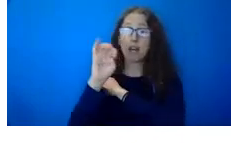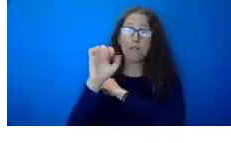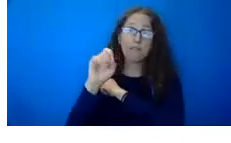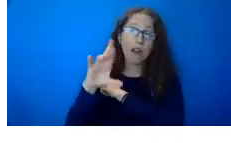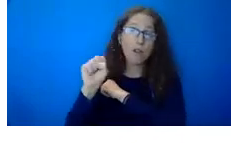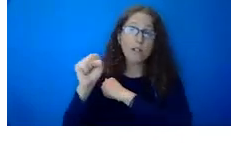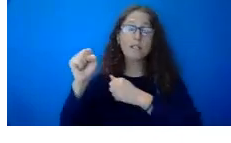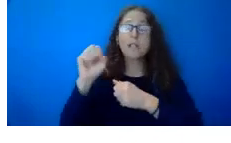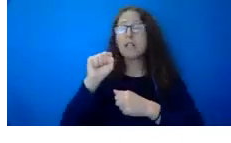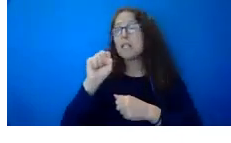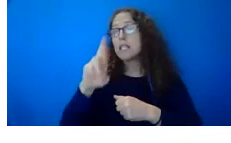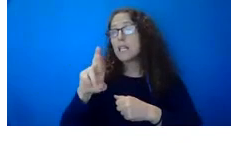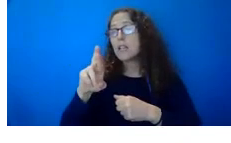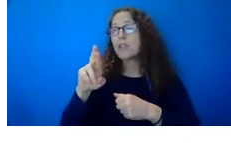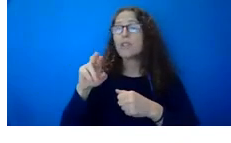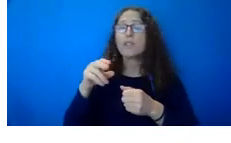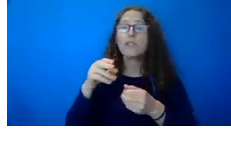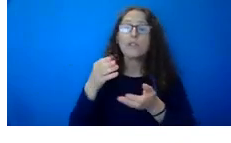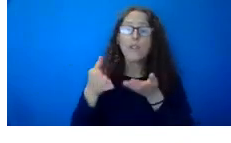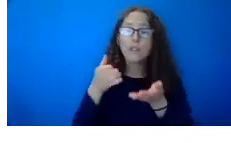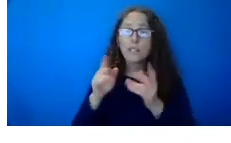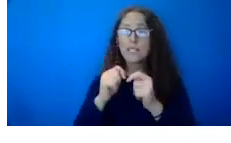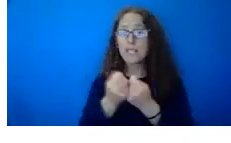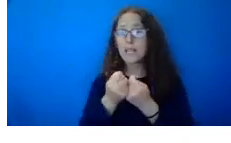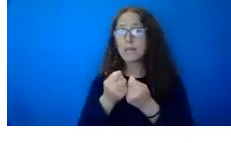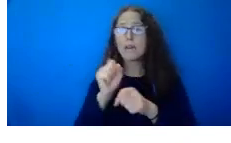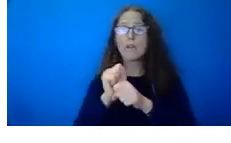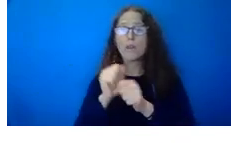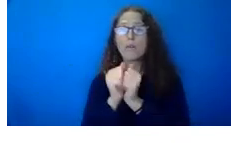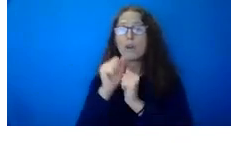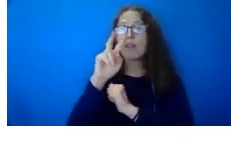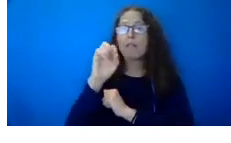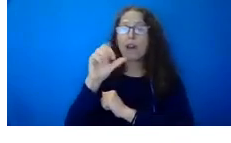. I WILL START WITH MYSELF. MY NAME IS KIP SWANSON. I AM WITH